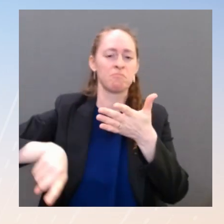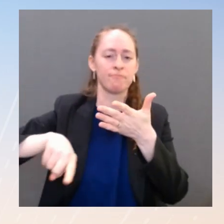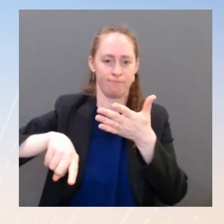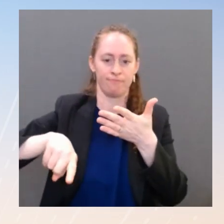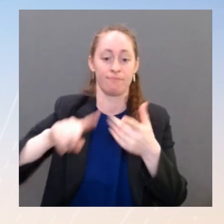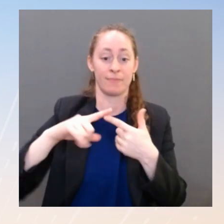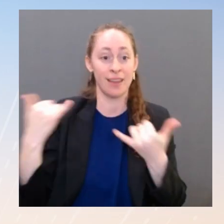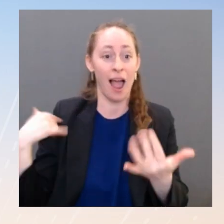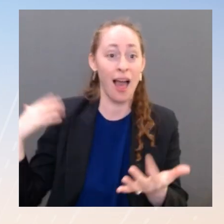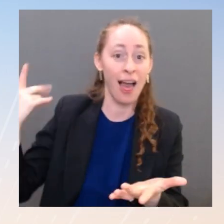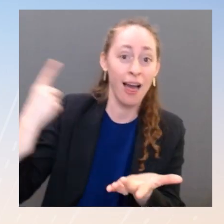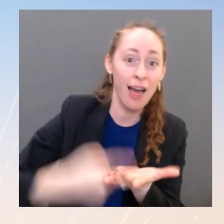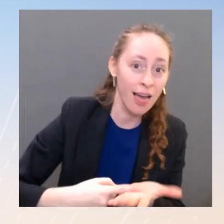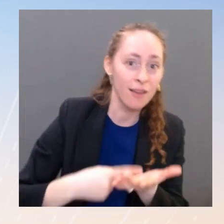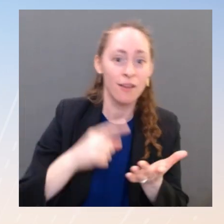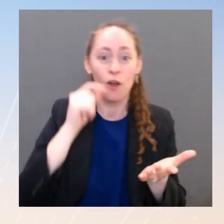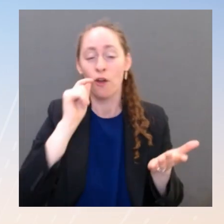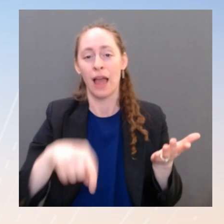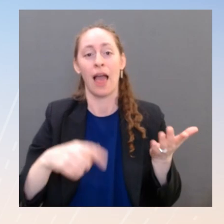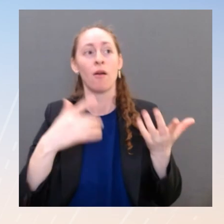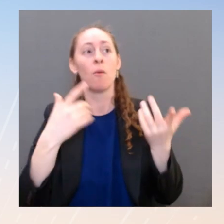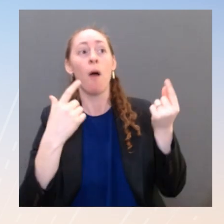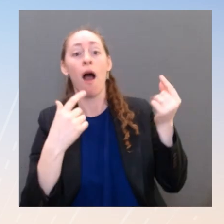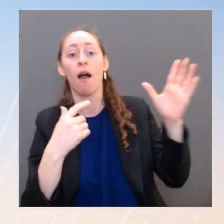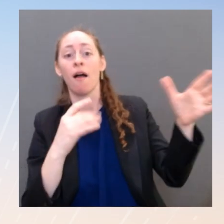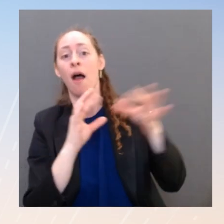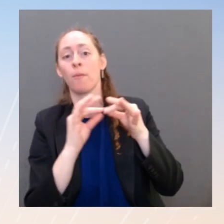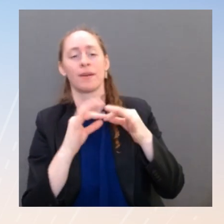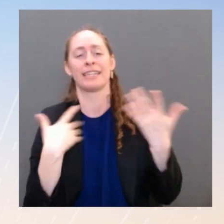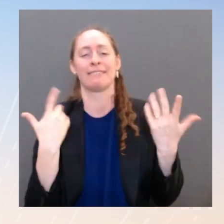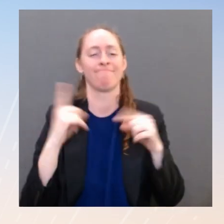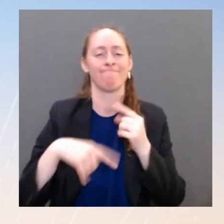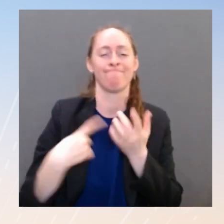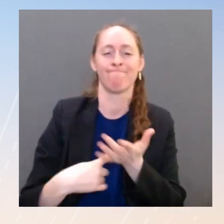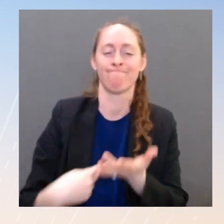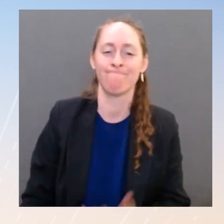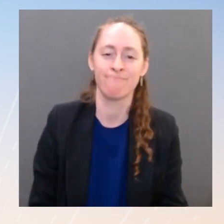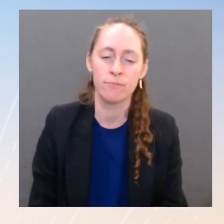The Press: And nothing on the recommendations from lawmakers either? Ms. Psaki: Again, I don't have anything more